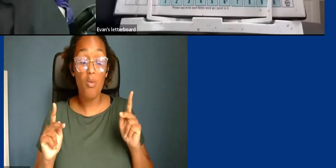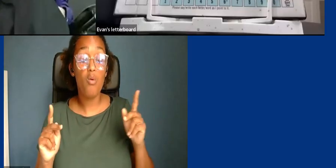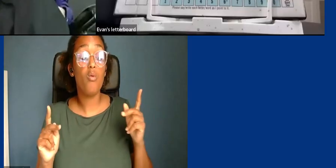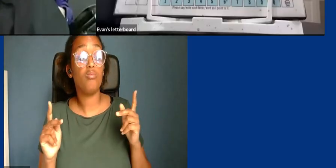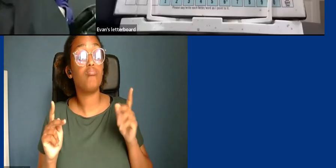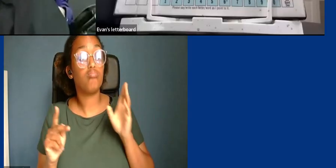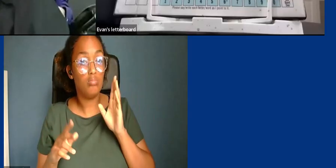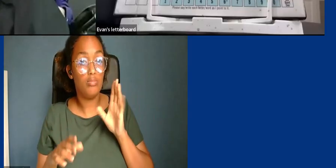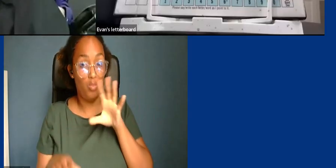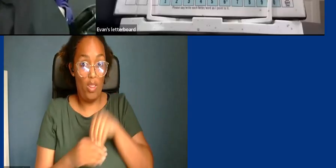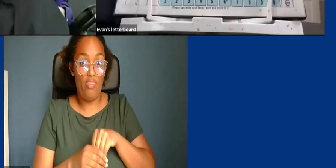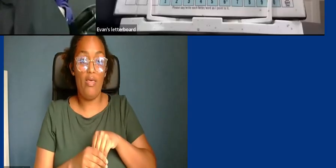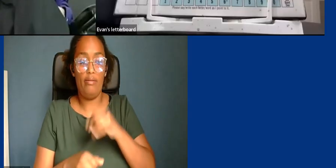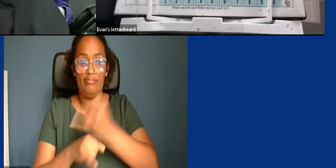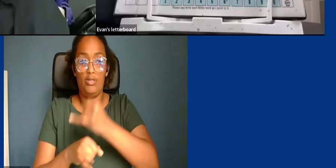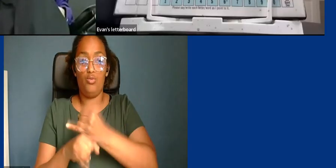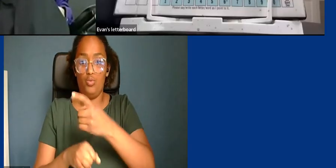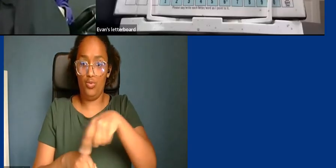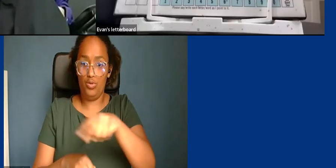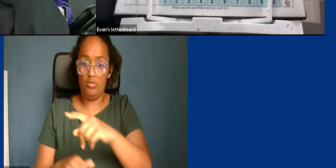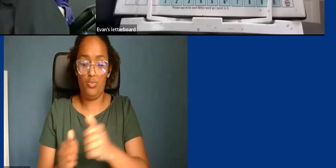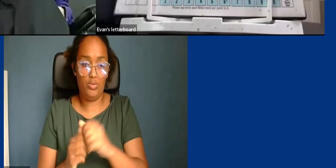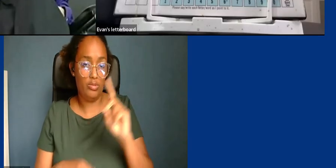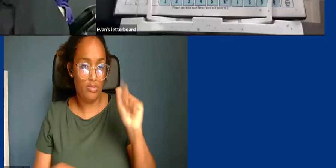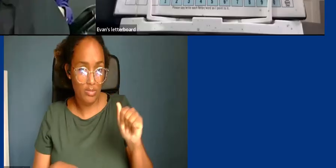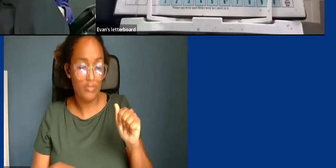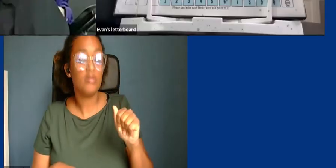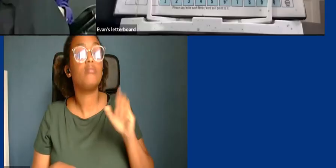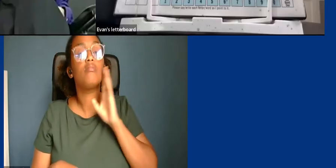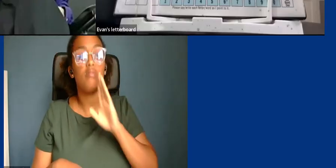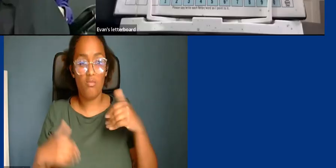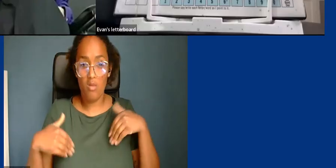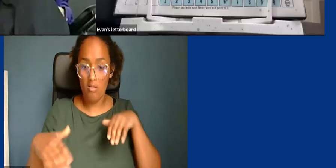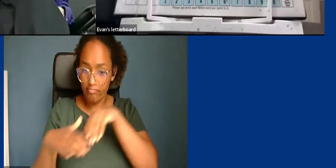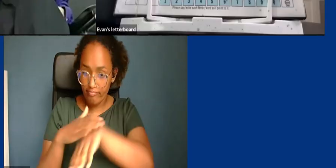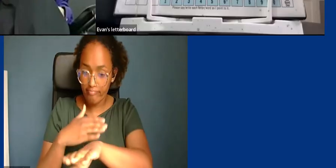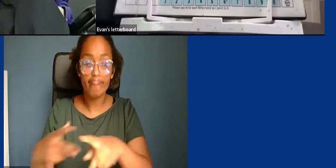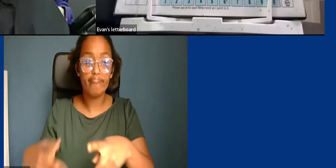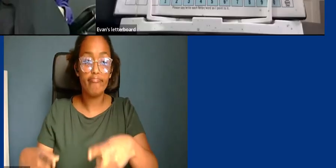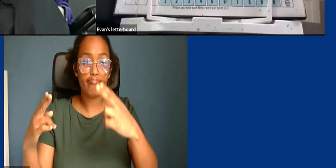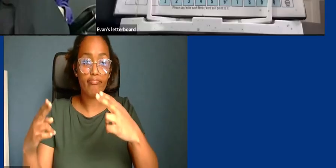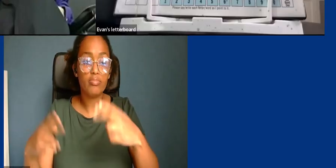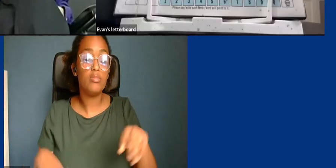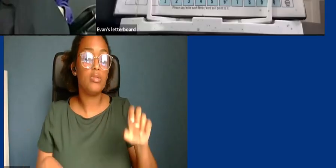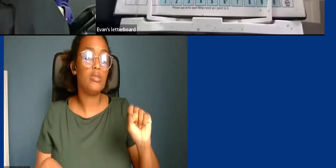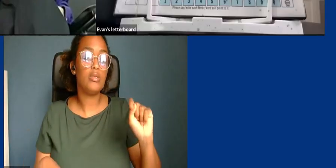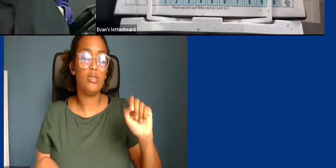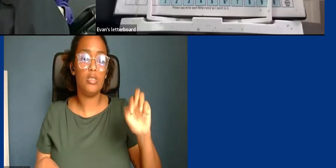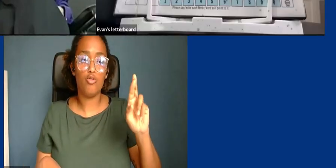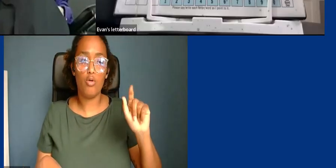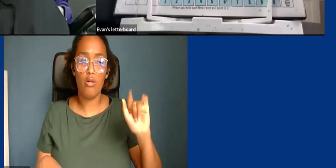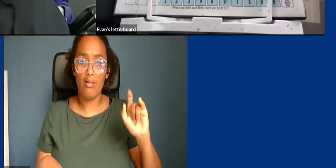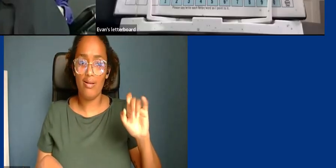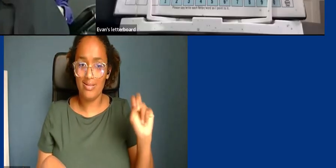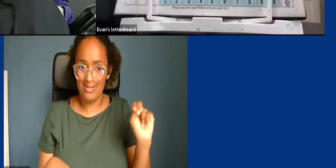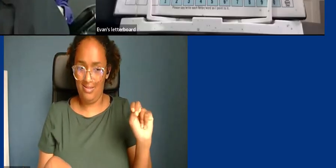Until the 1970s, the routine sterilization of people with disabilities was commonplace.